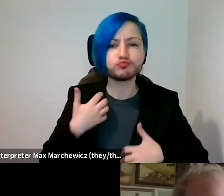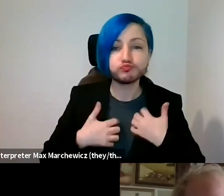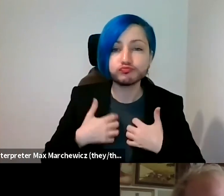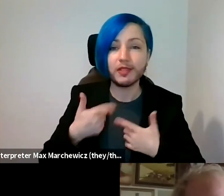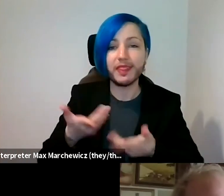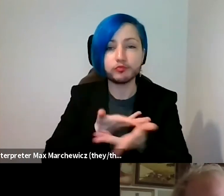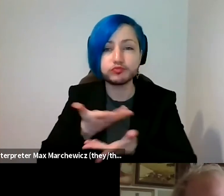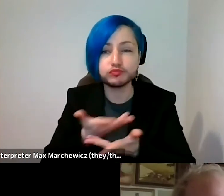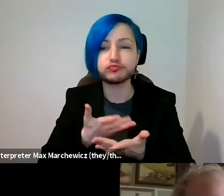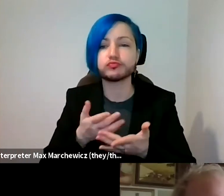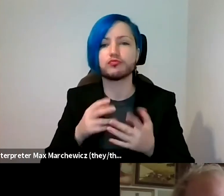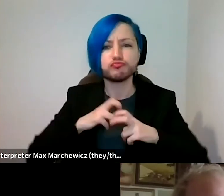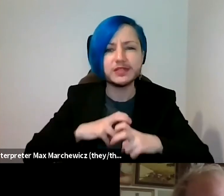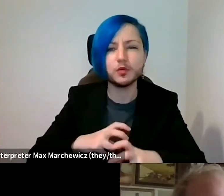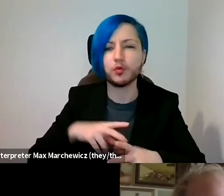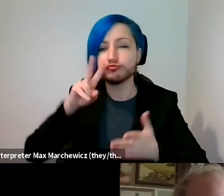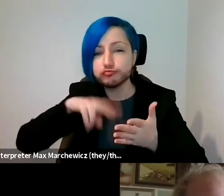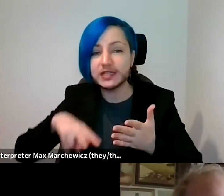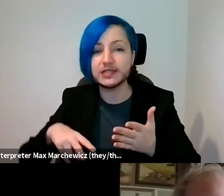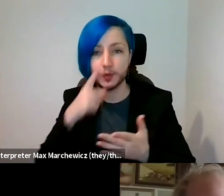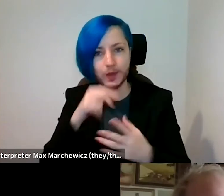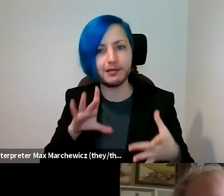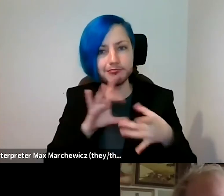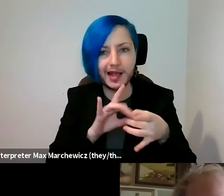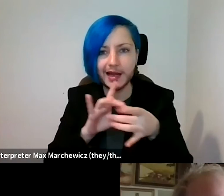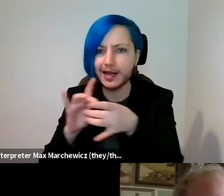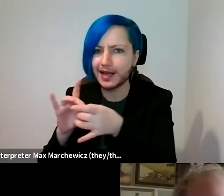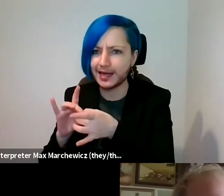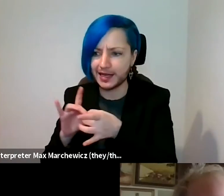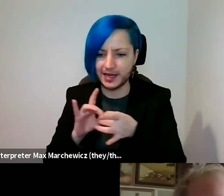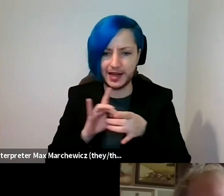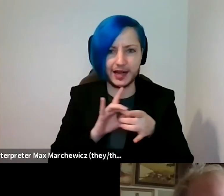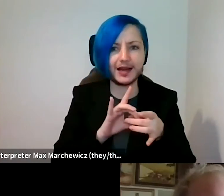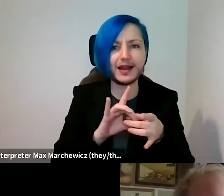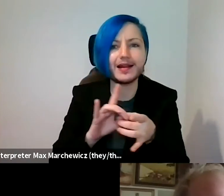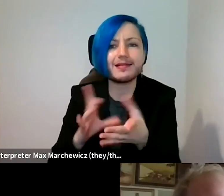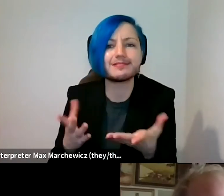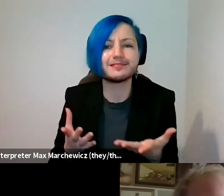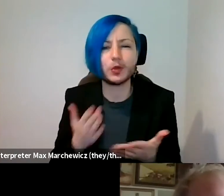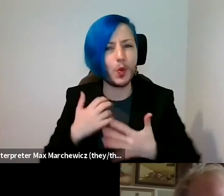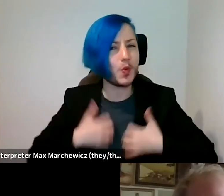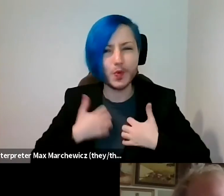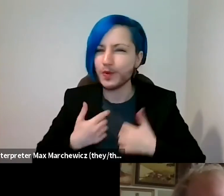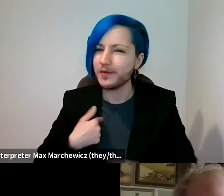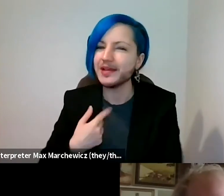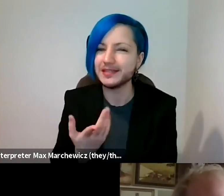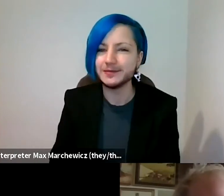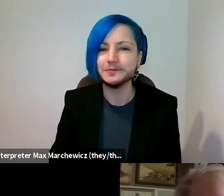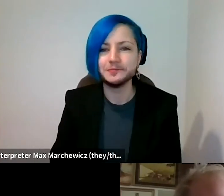and research, and reading one can connect a lot of things together, so I find it fascinating. That was one moment when I thought it needs to be